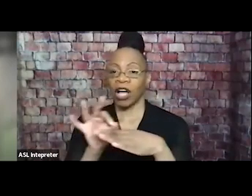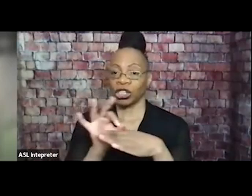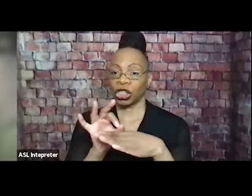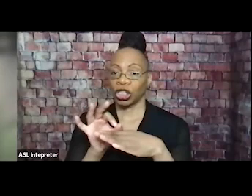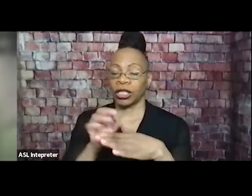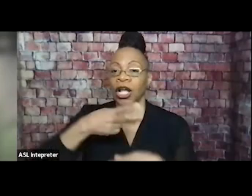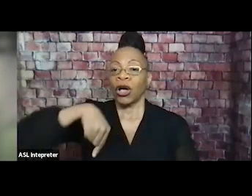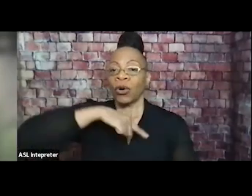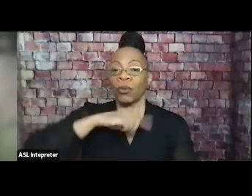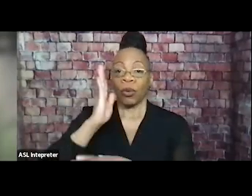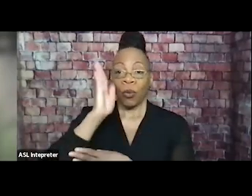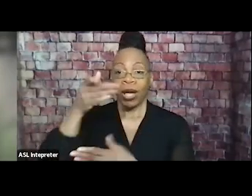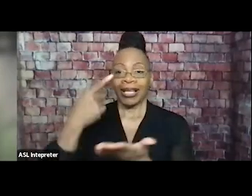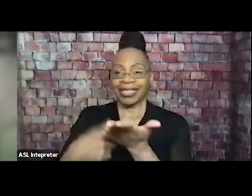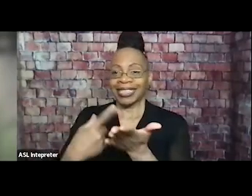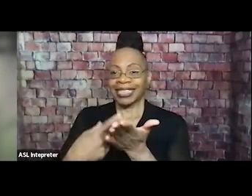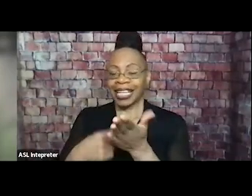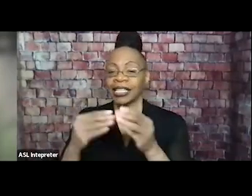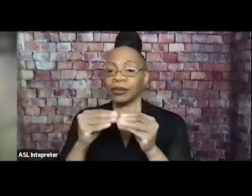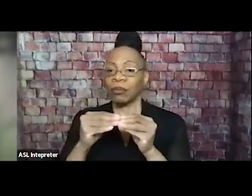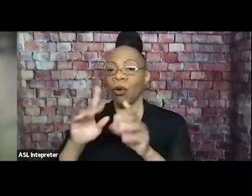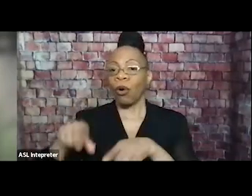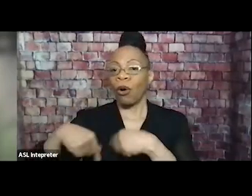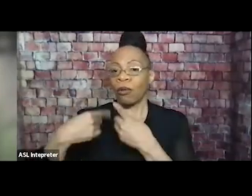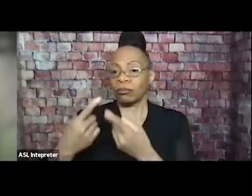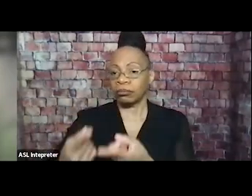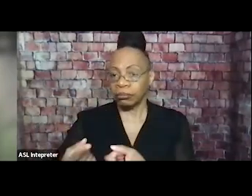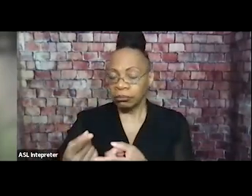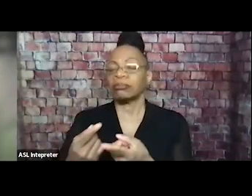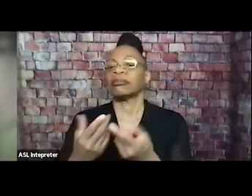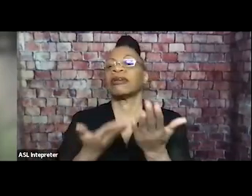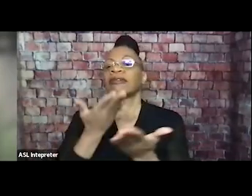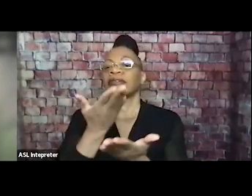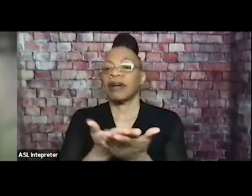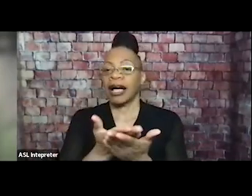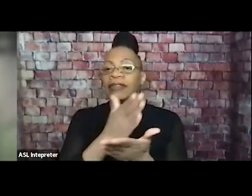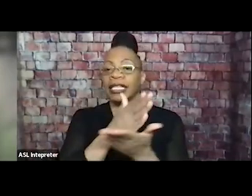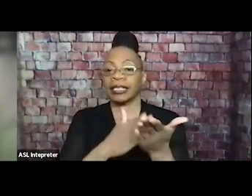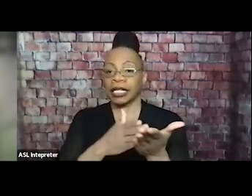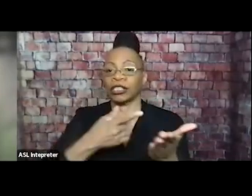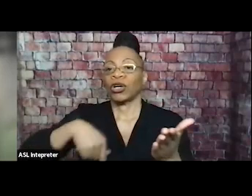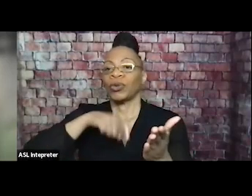as we get to that section in the presentation. But what we need to show is because of the symptoms